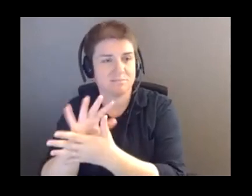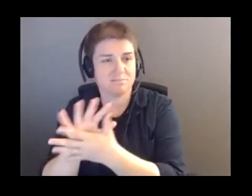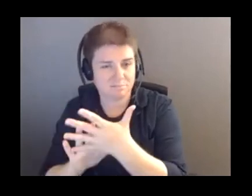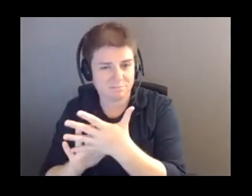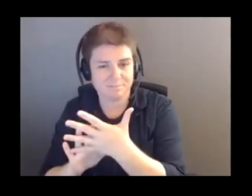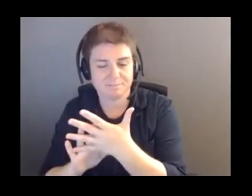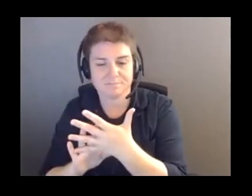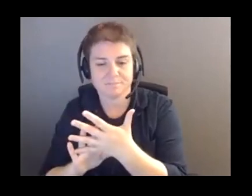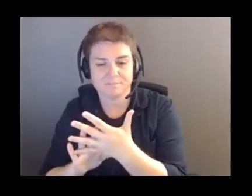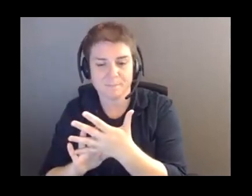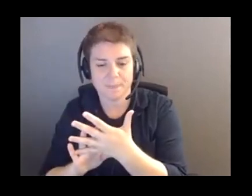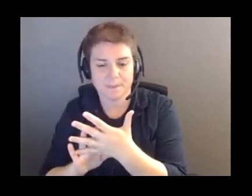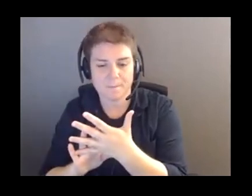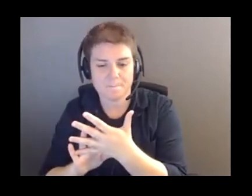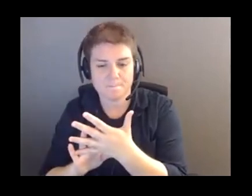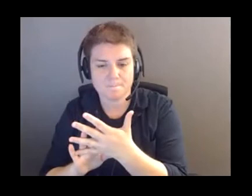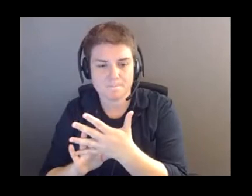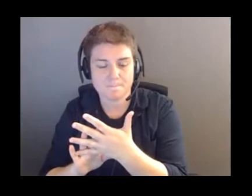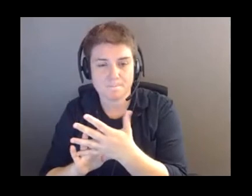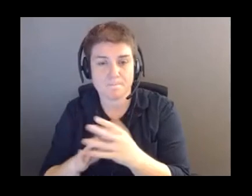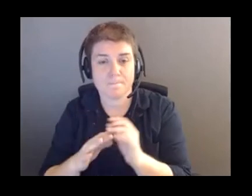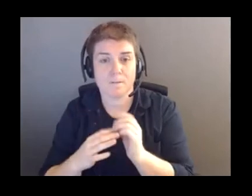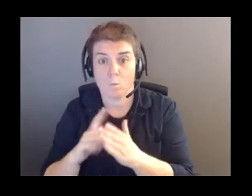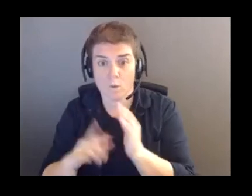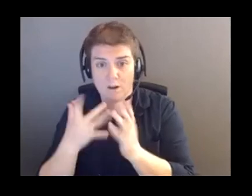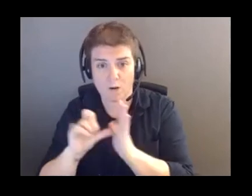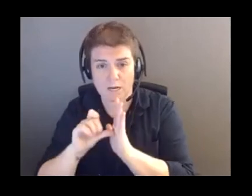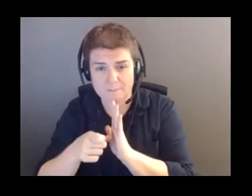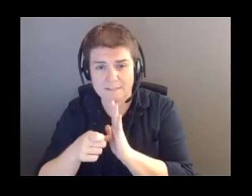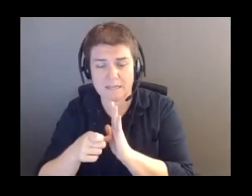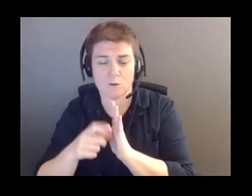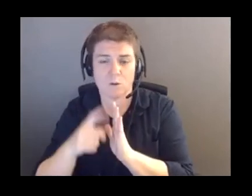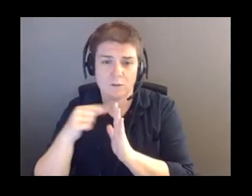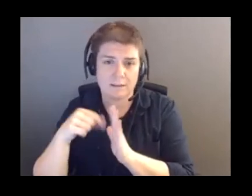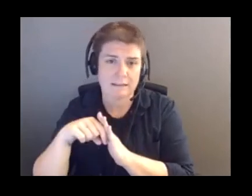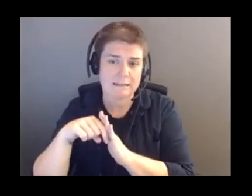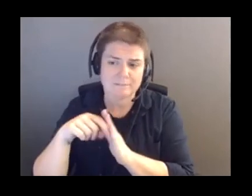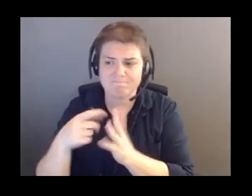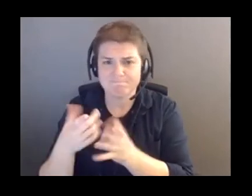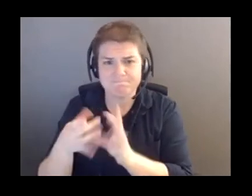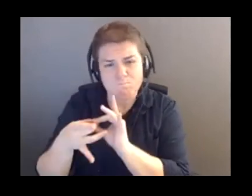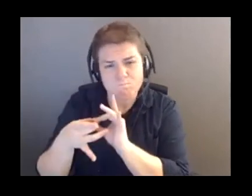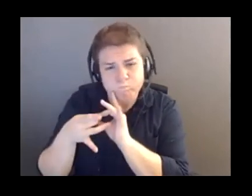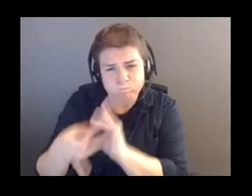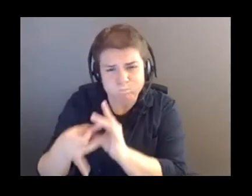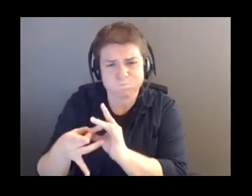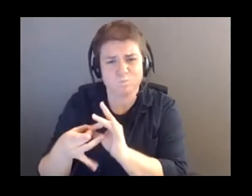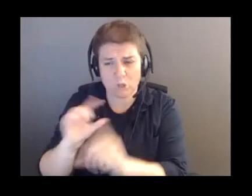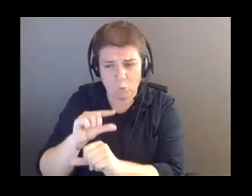Another piece I'd like to emphasize that the quality and depth of your relationships is just as important, if not more important,